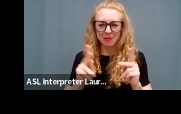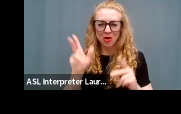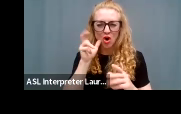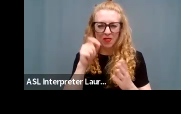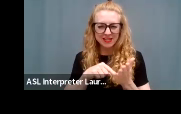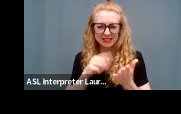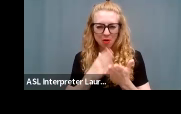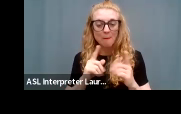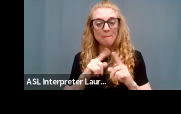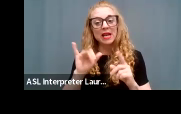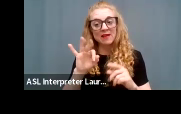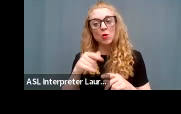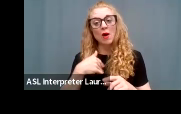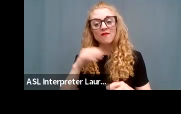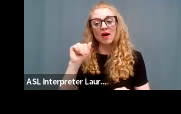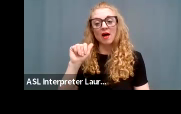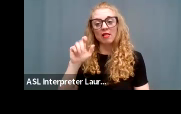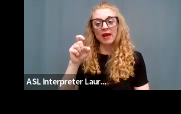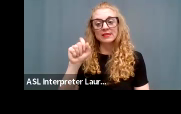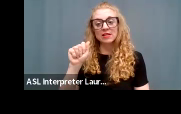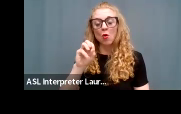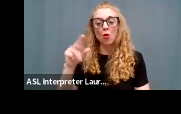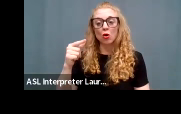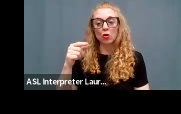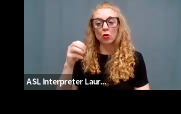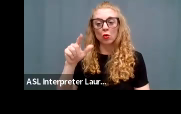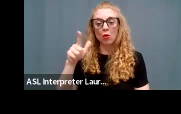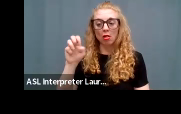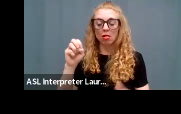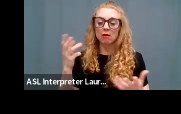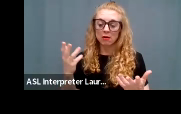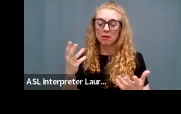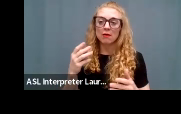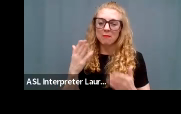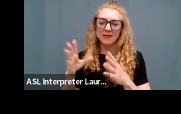if you have Alexa or Google mute those things because I might be using them quite a bit so